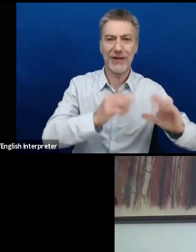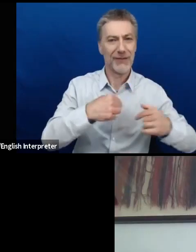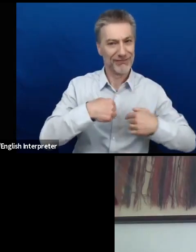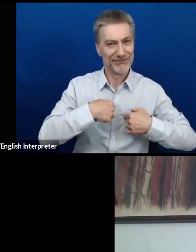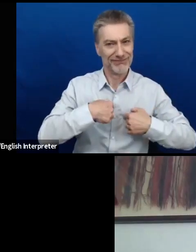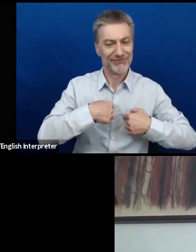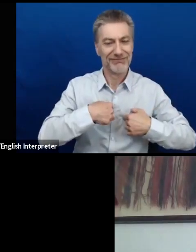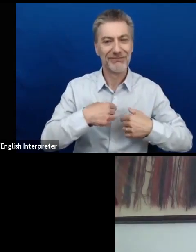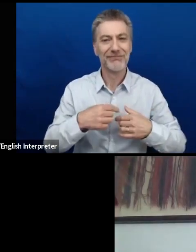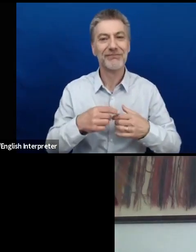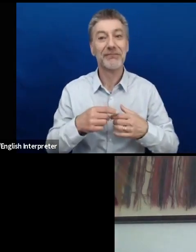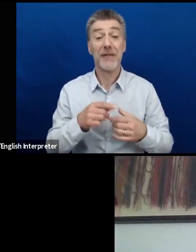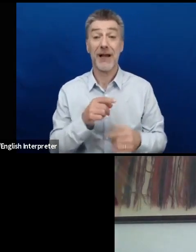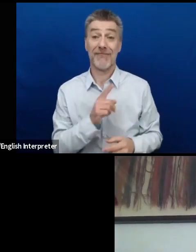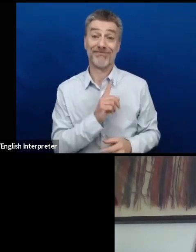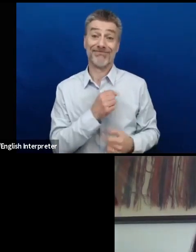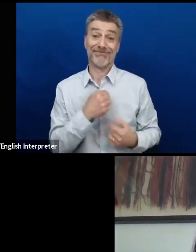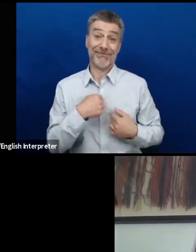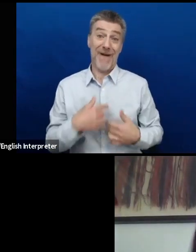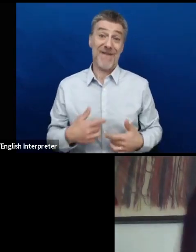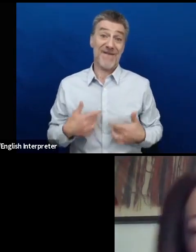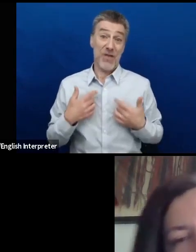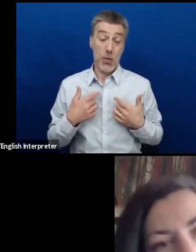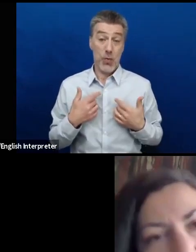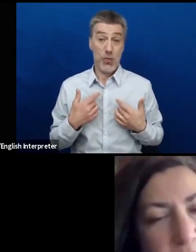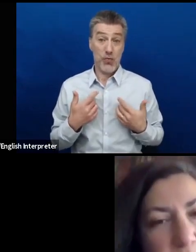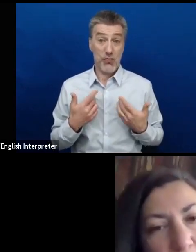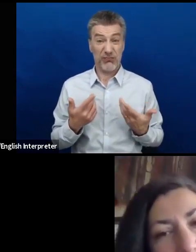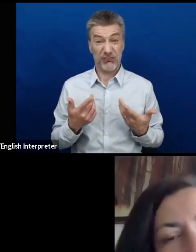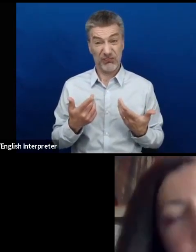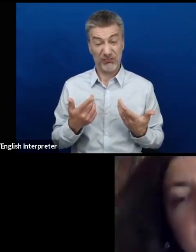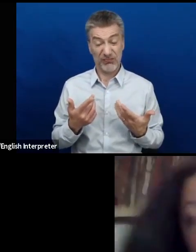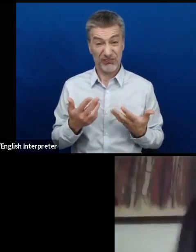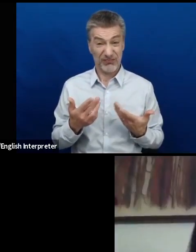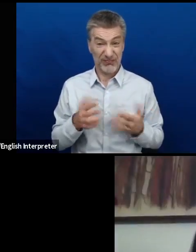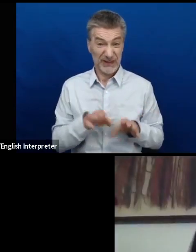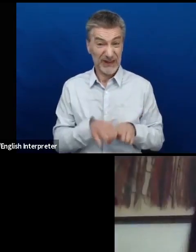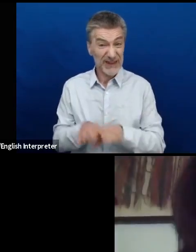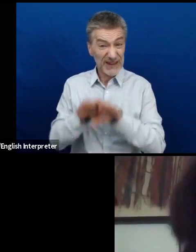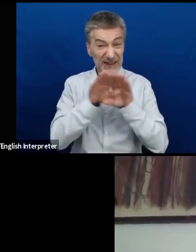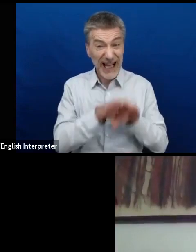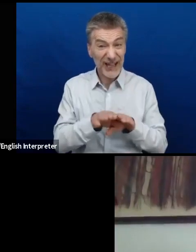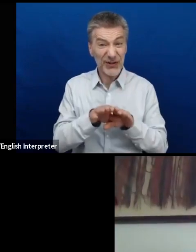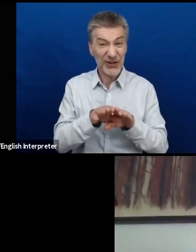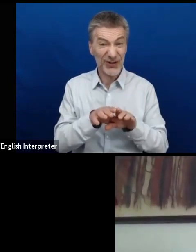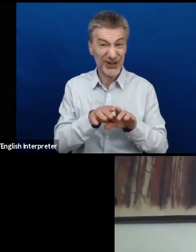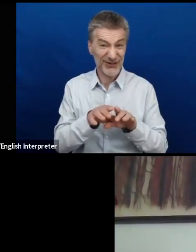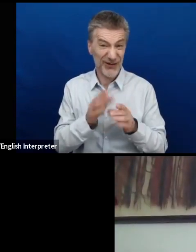The issue for me is that I'm a social scientist